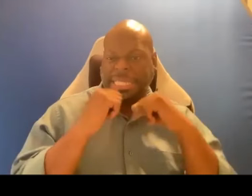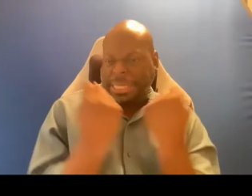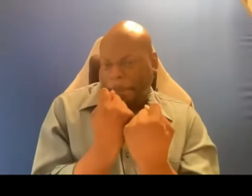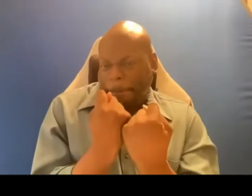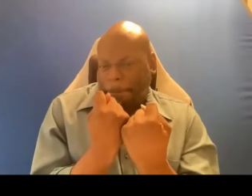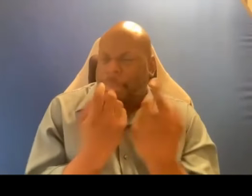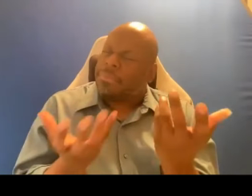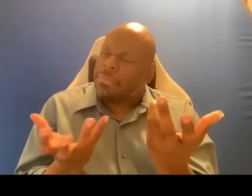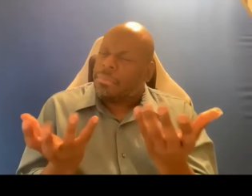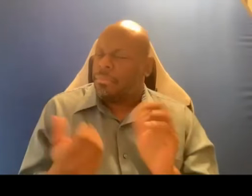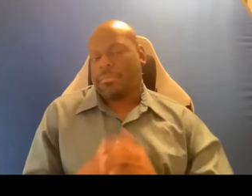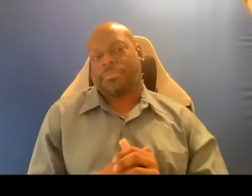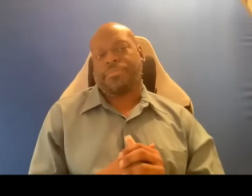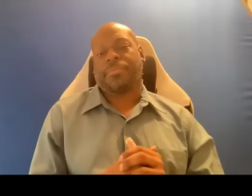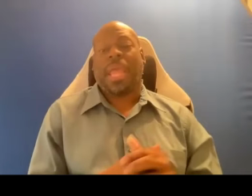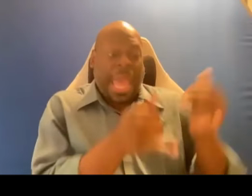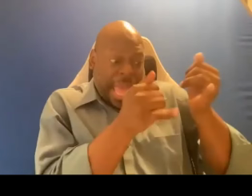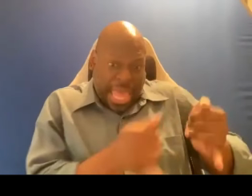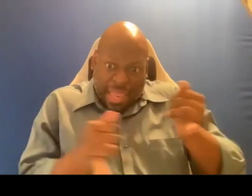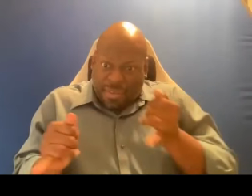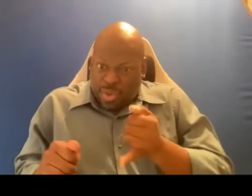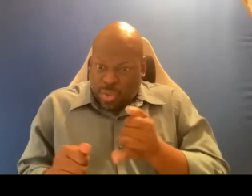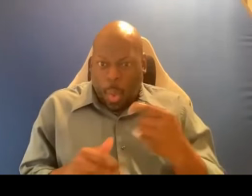No individual working within these roles works in isolation.